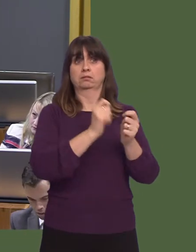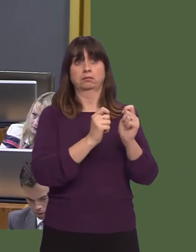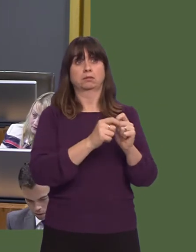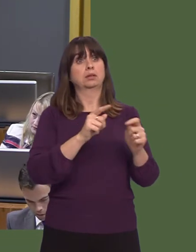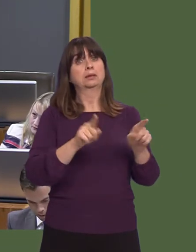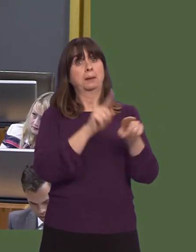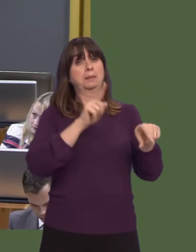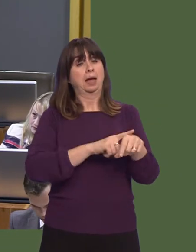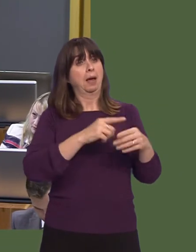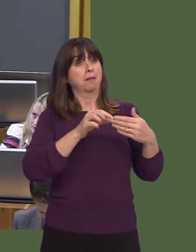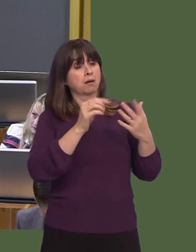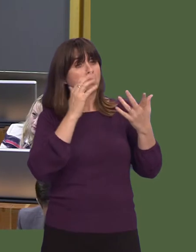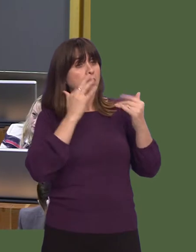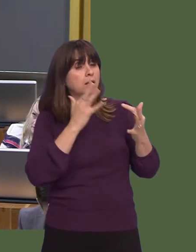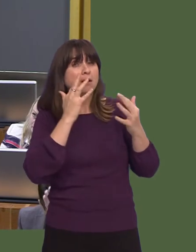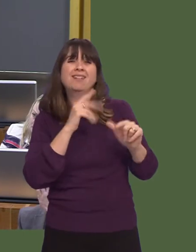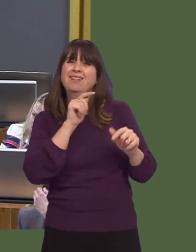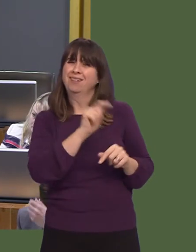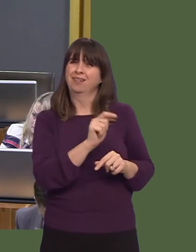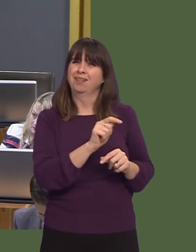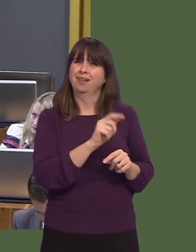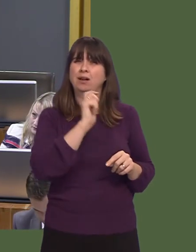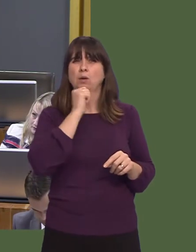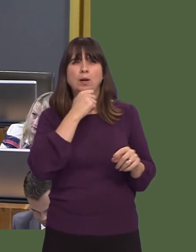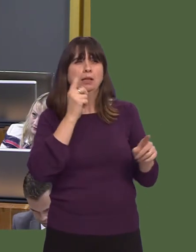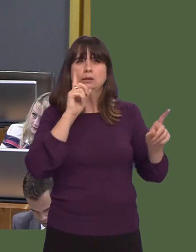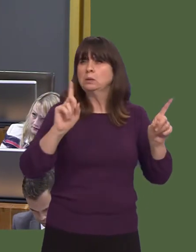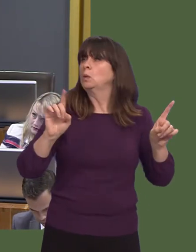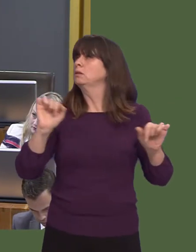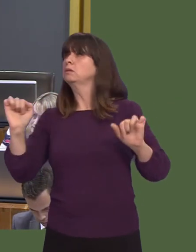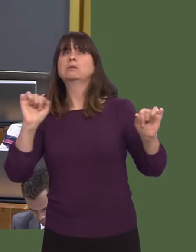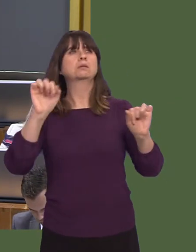we'll have cognisance of what has been happening around Wales in order for the guidance to